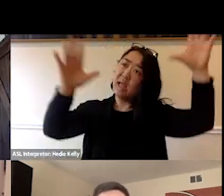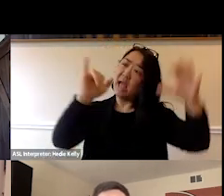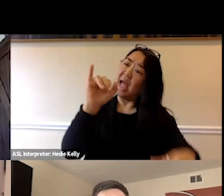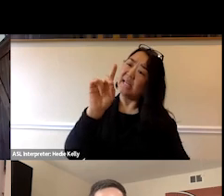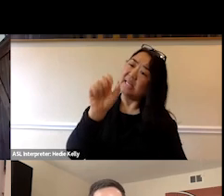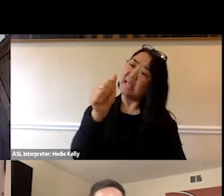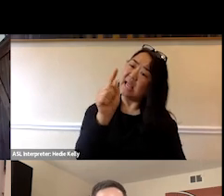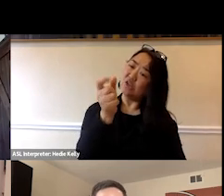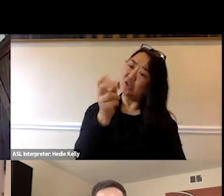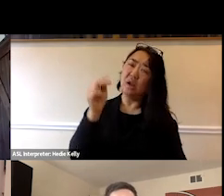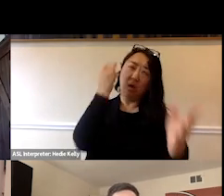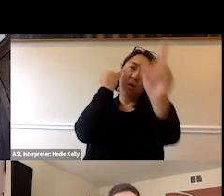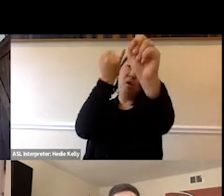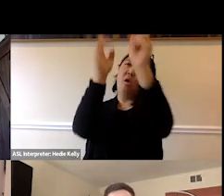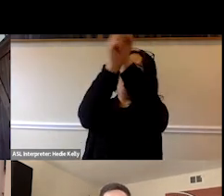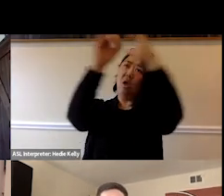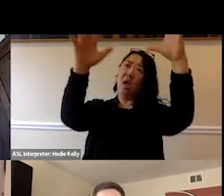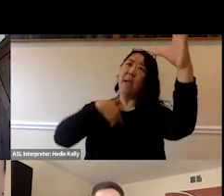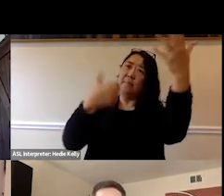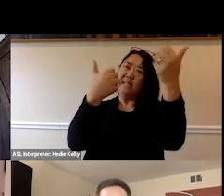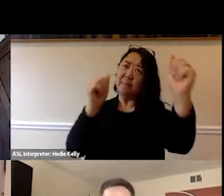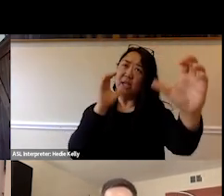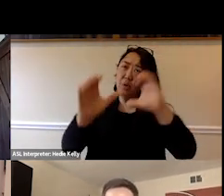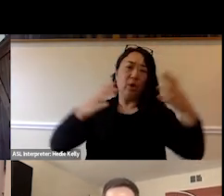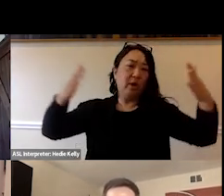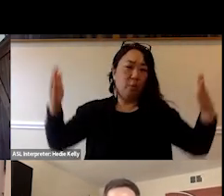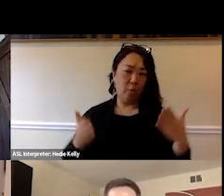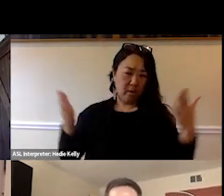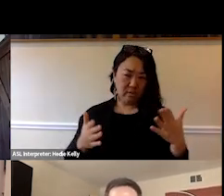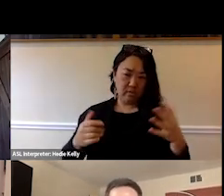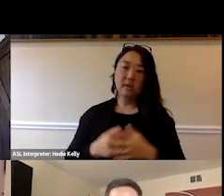to attempt to communicate and by making sure that the folks that are